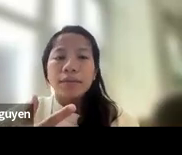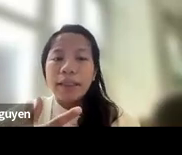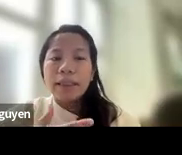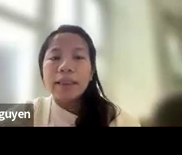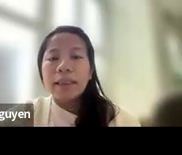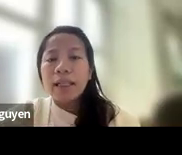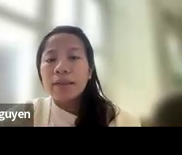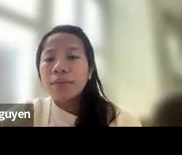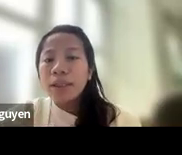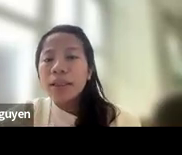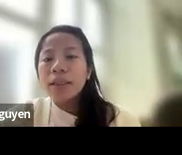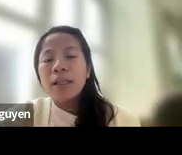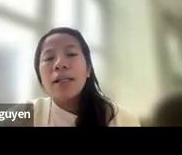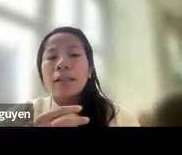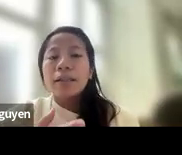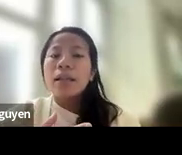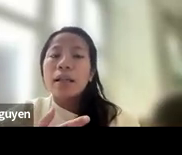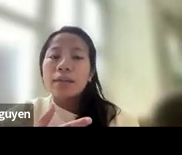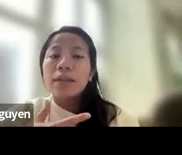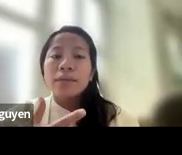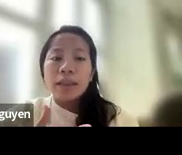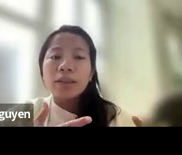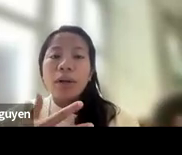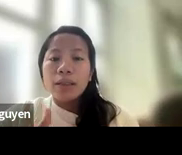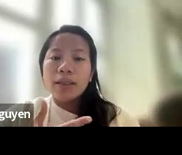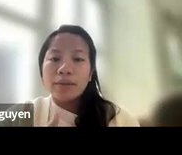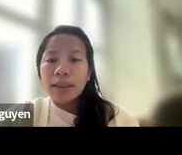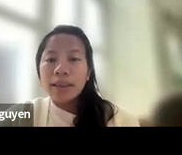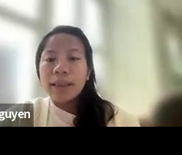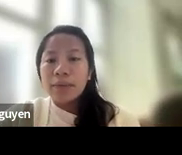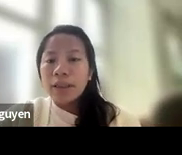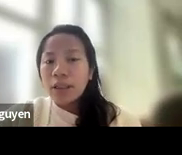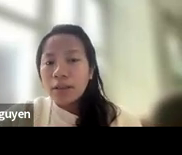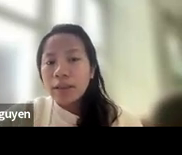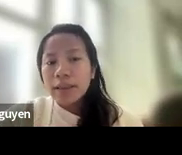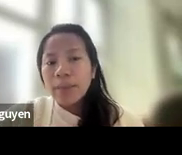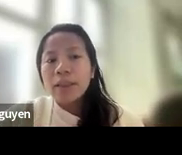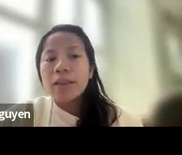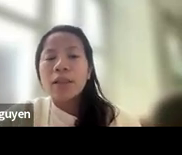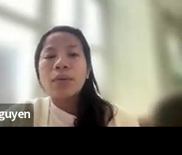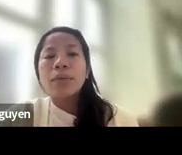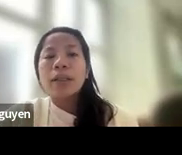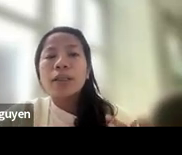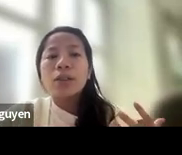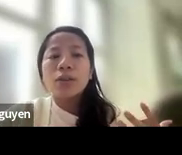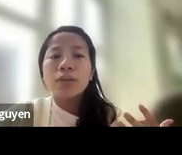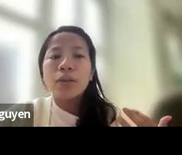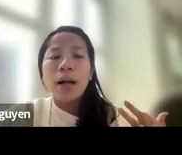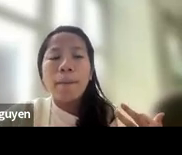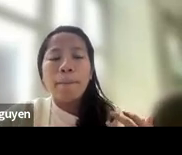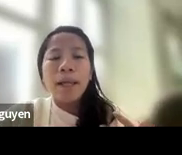they have a lot in common in terms of facing societal barriers, there's a lot of difference, nuanced differences